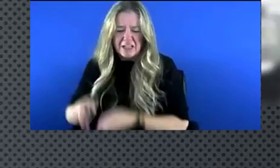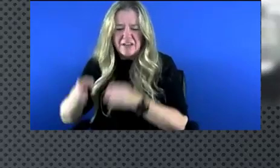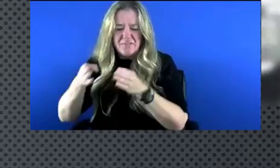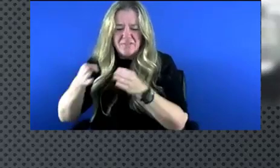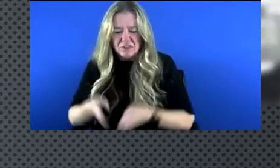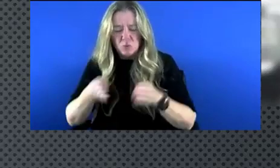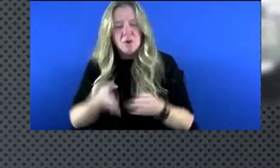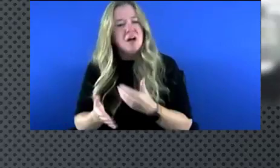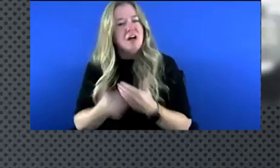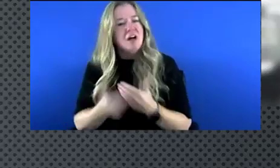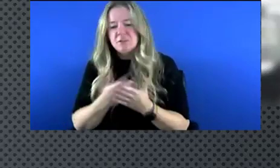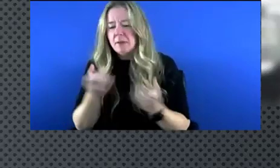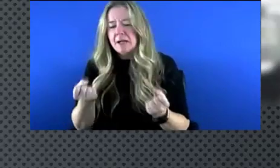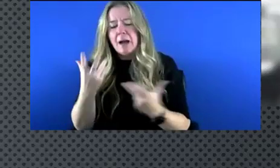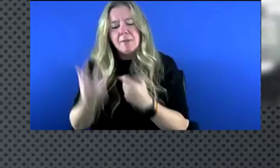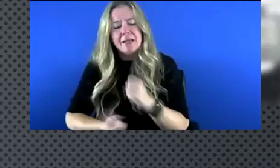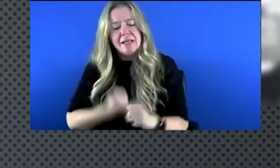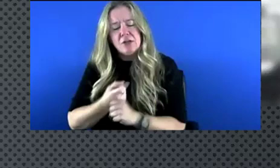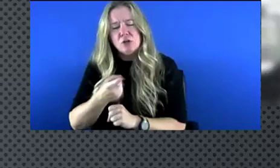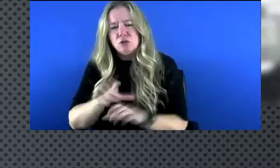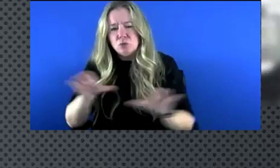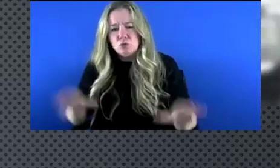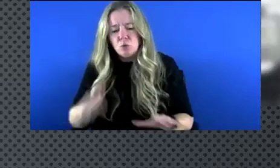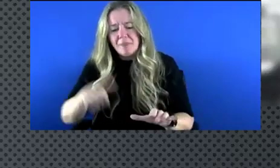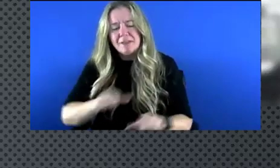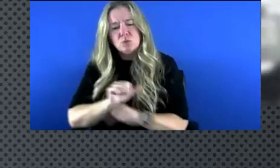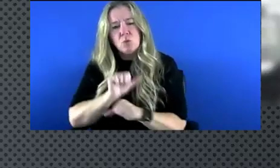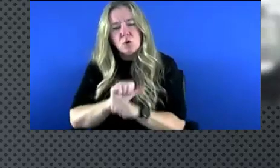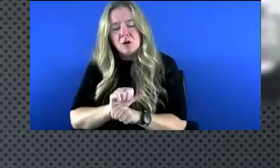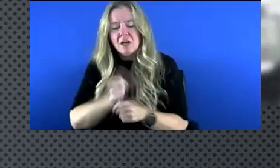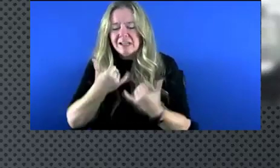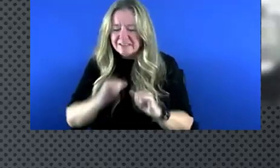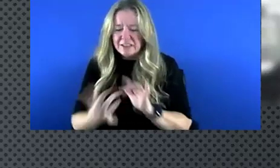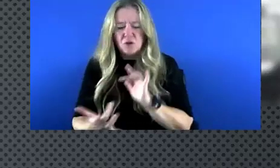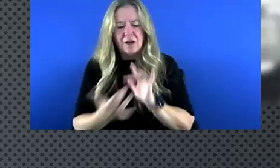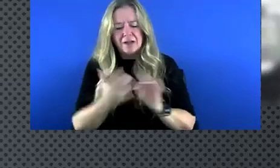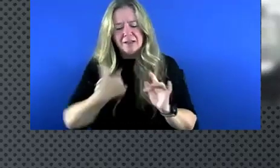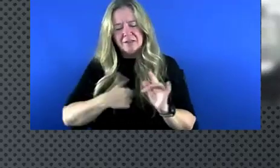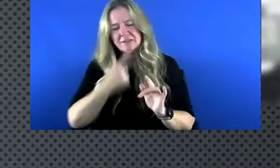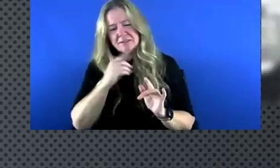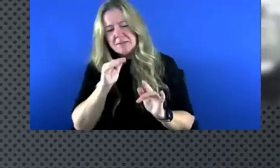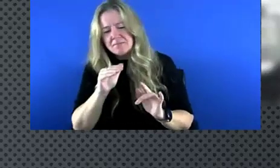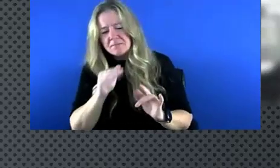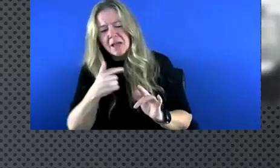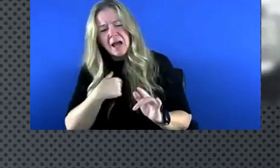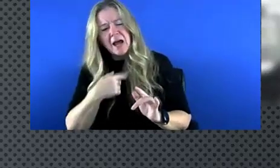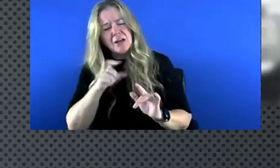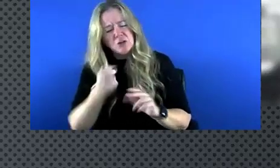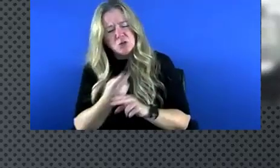no matter how many years you've been doing this, in contacting us to say, I really could use some ideas